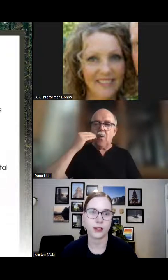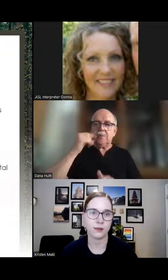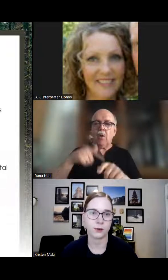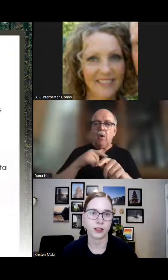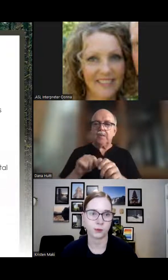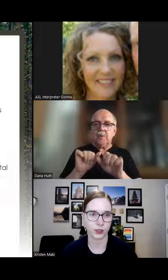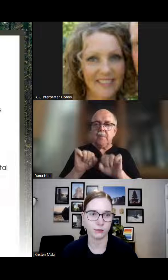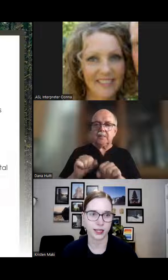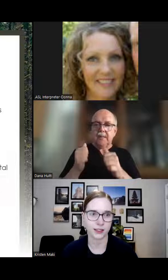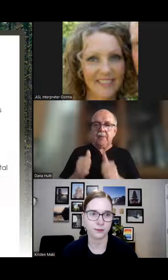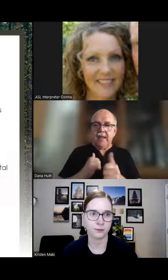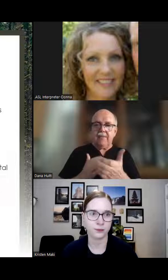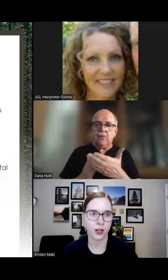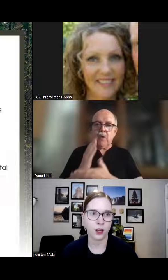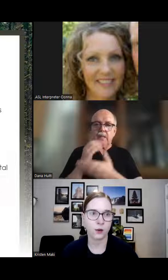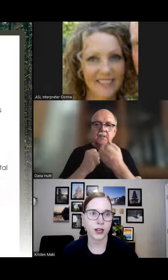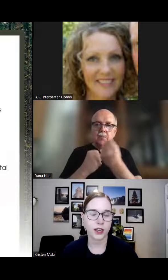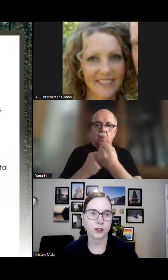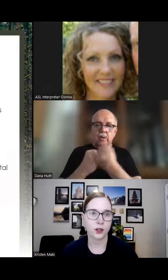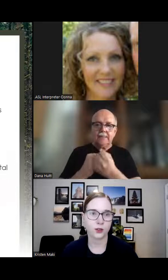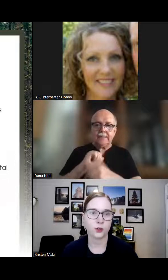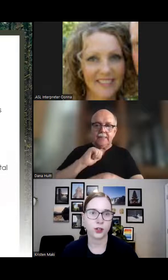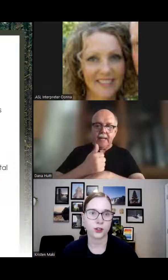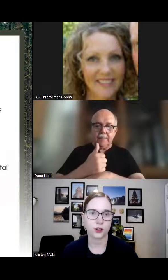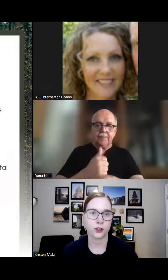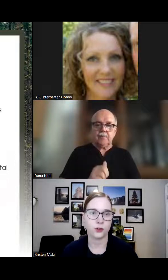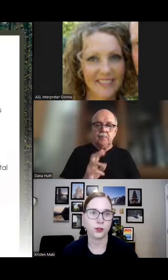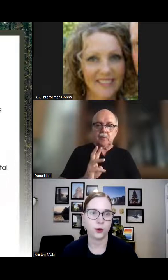asking